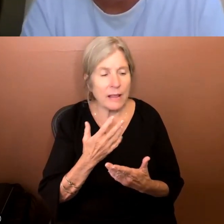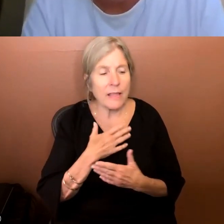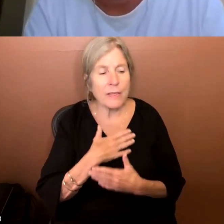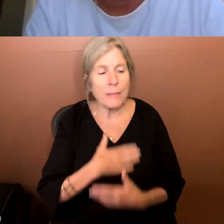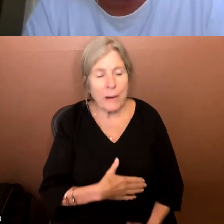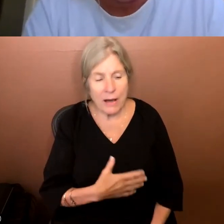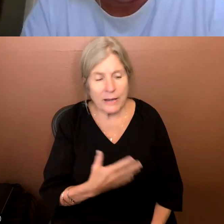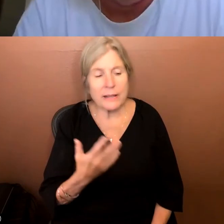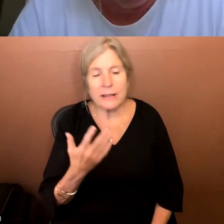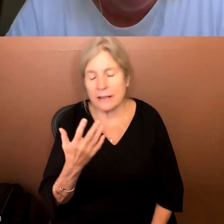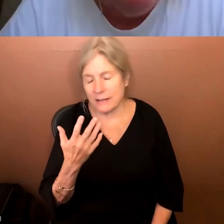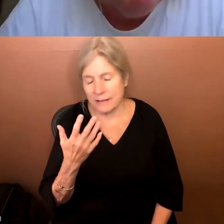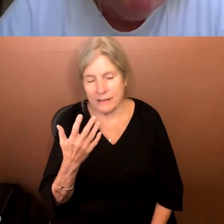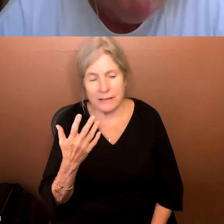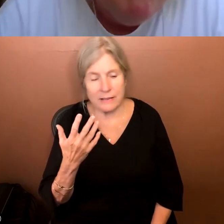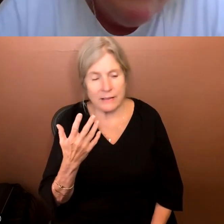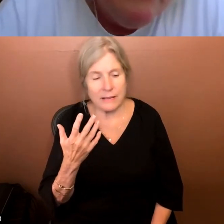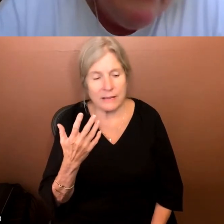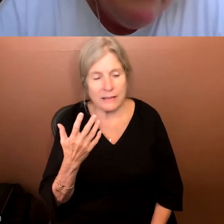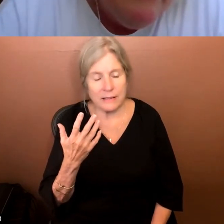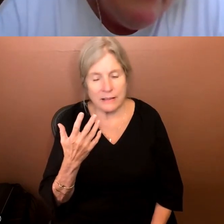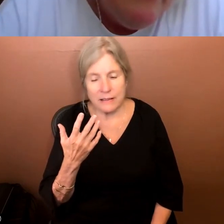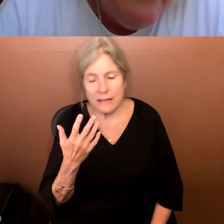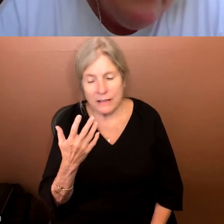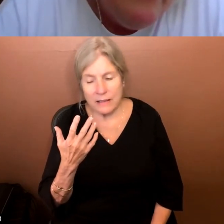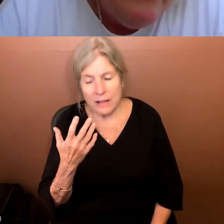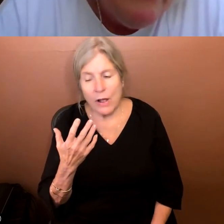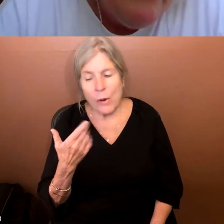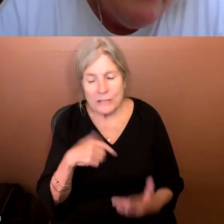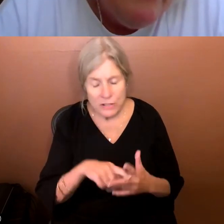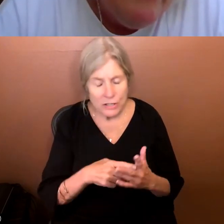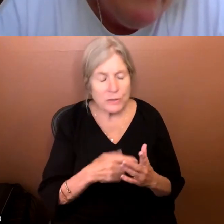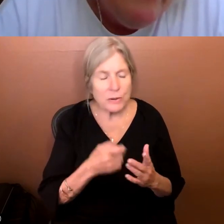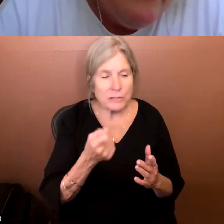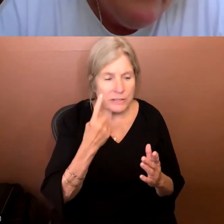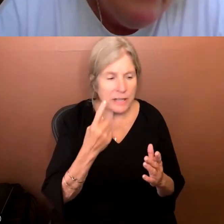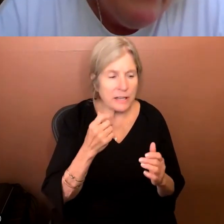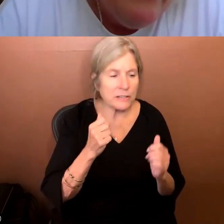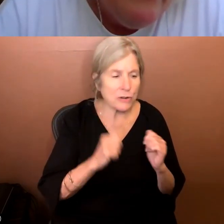to understand grammars, to understand syntax, to understand meaning, to understand